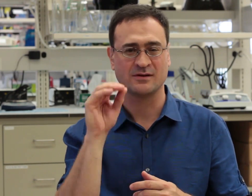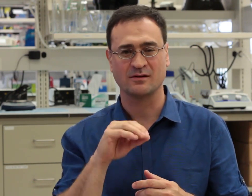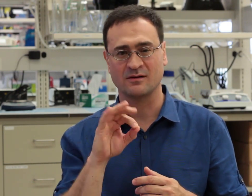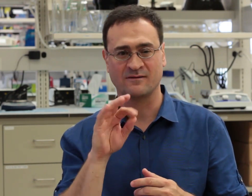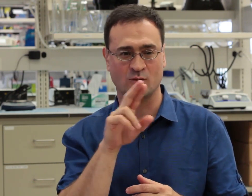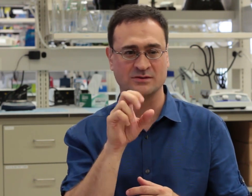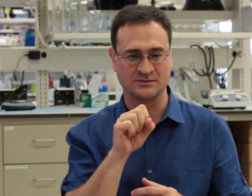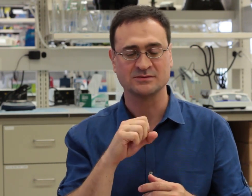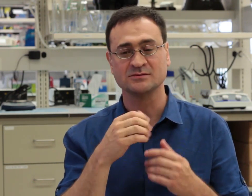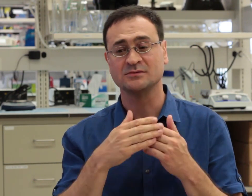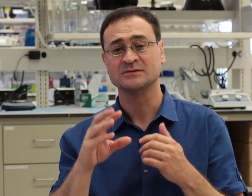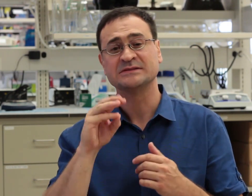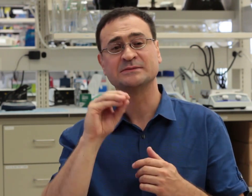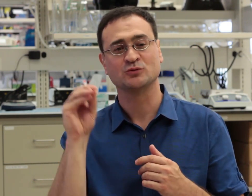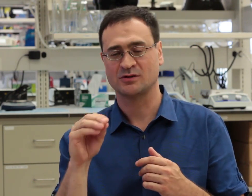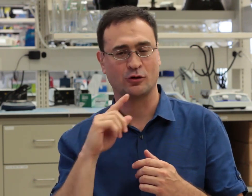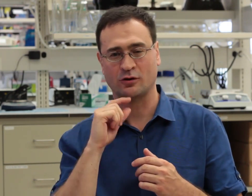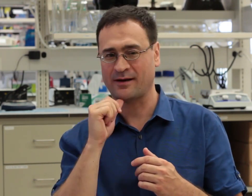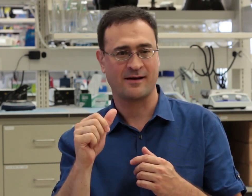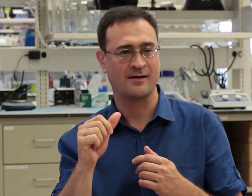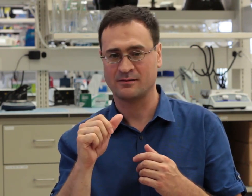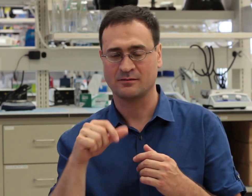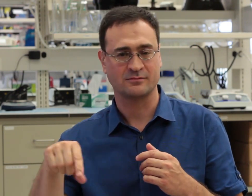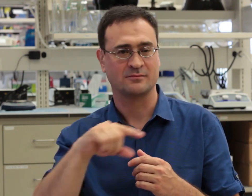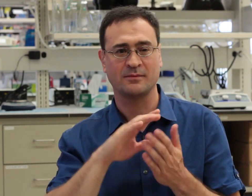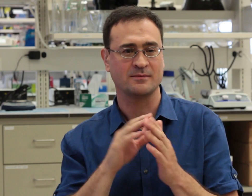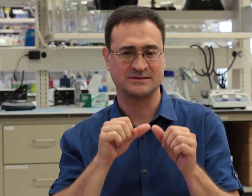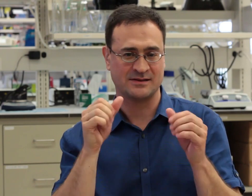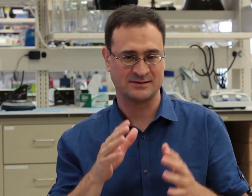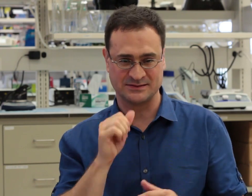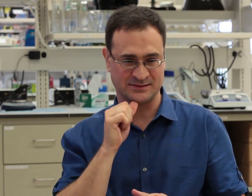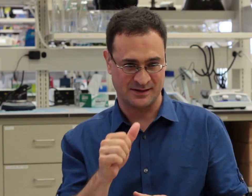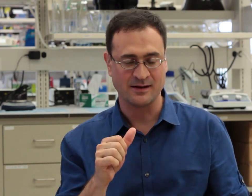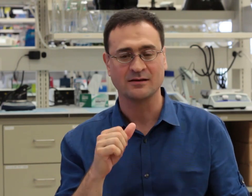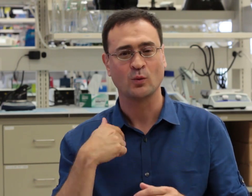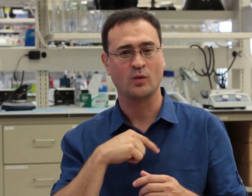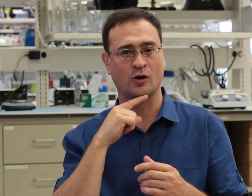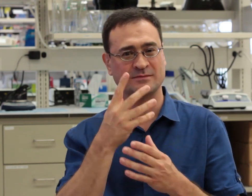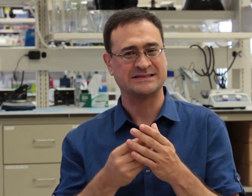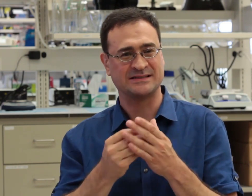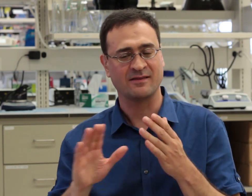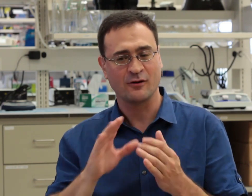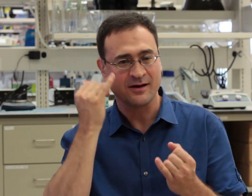maybe 40 percent of the U.S. The remaining 60% are not represented in the scientific community.